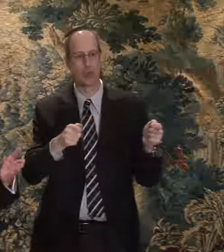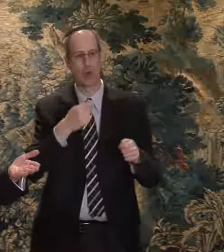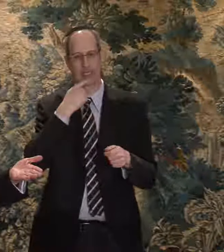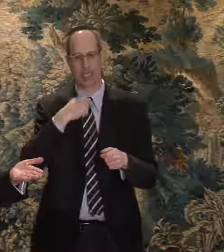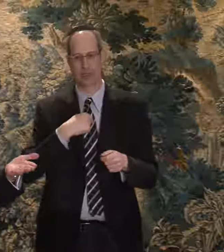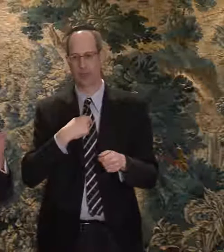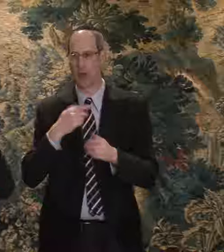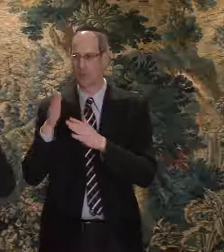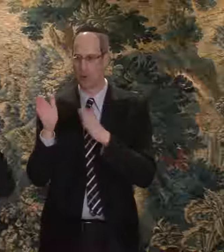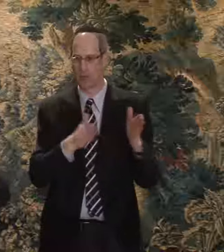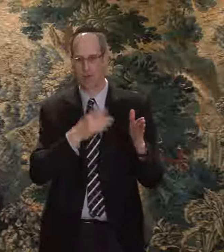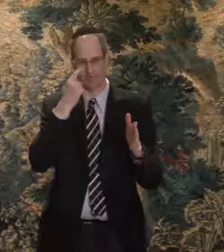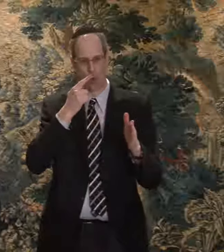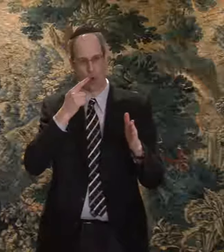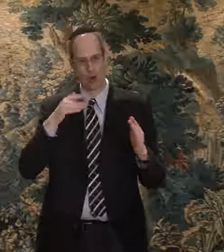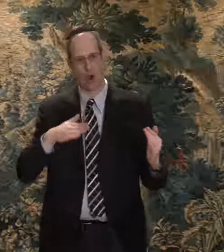prepare for Hasina we should think about this